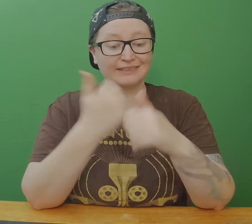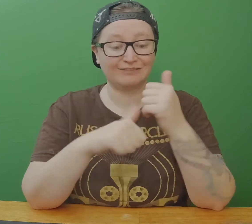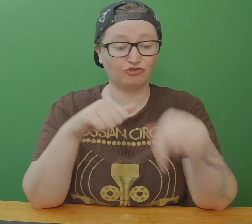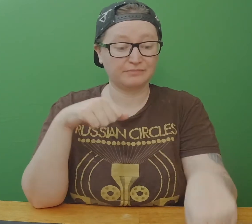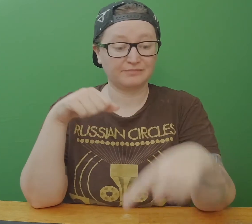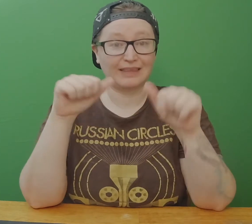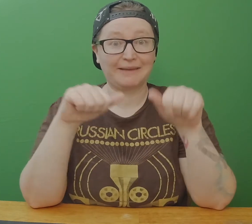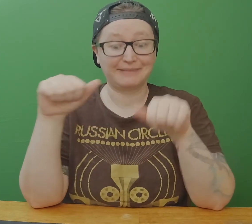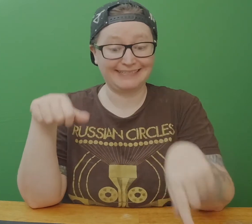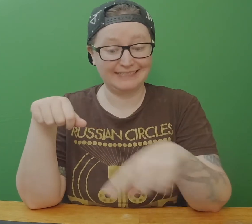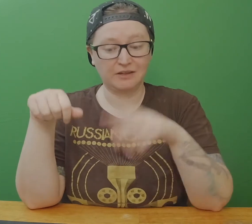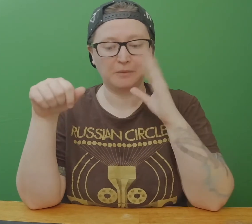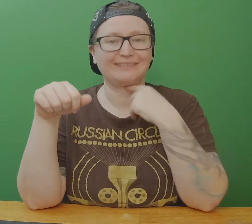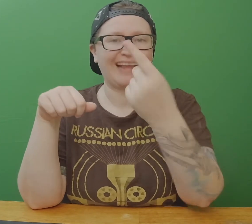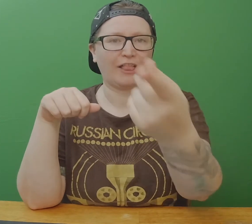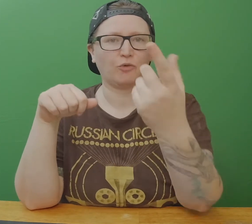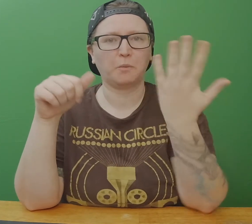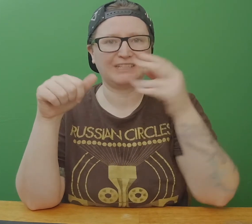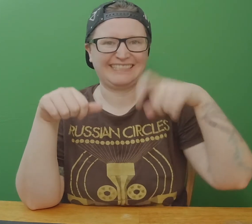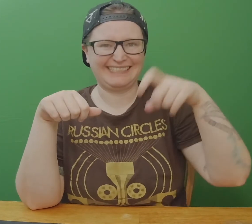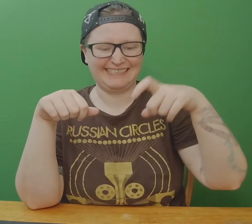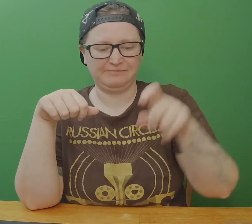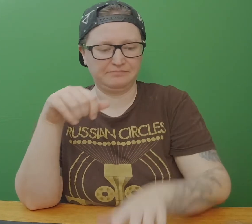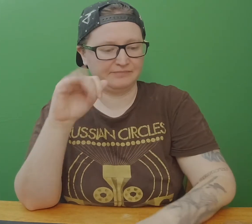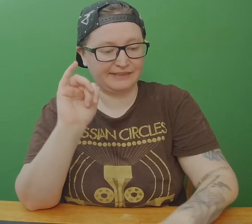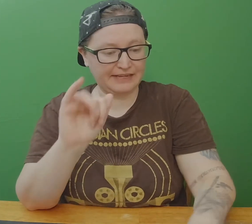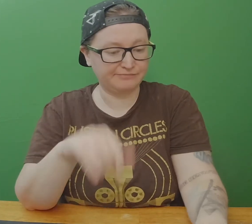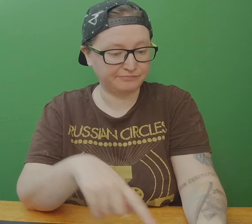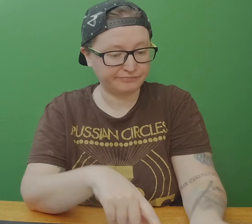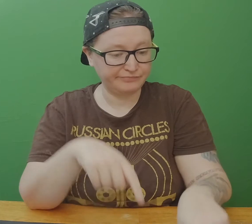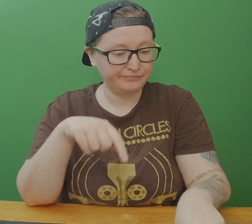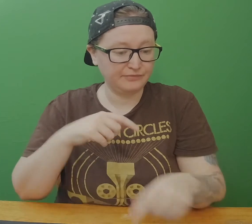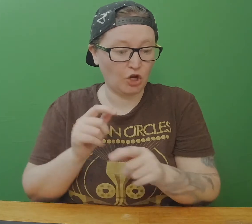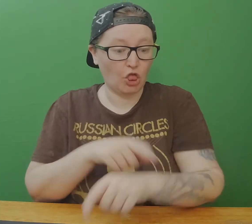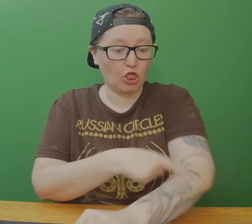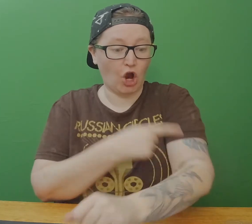and each one of these and your abilities are going to tell you what you need for those abilities